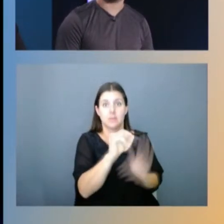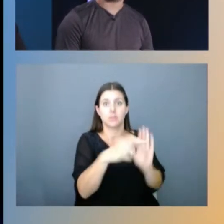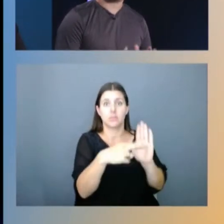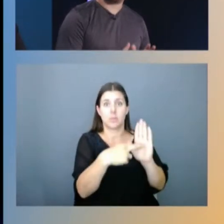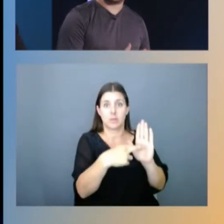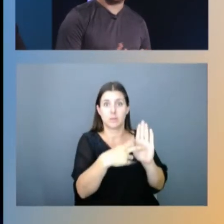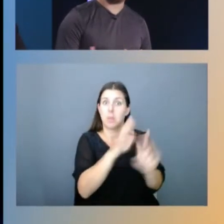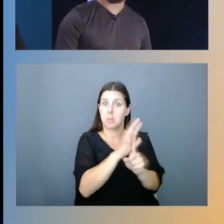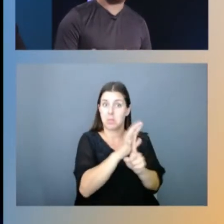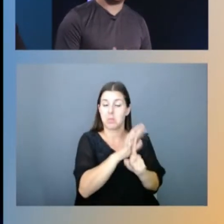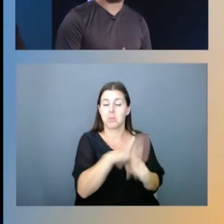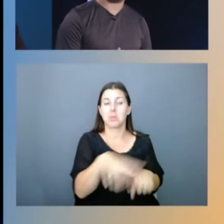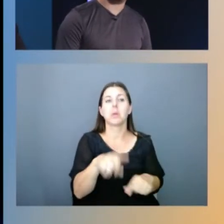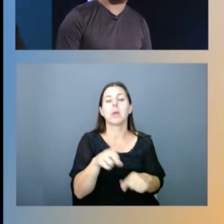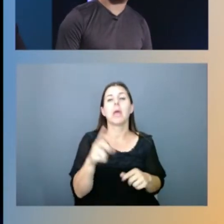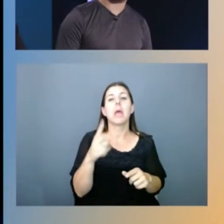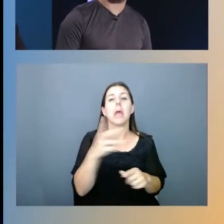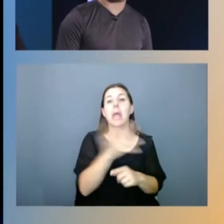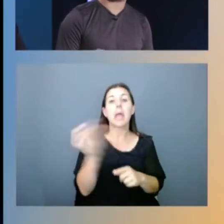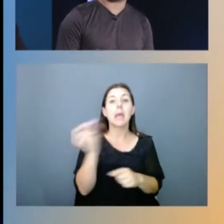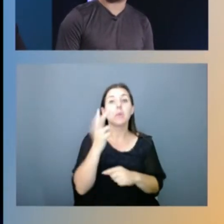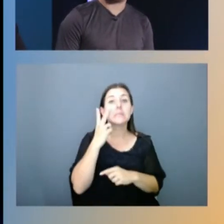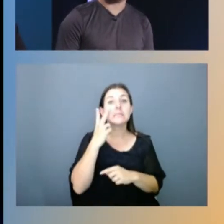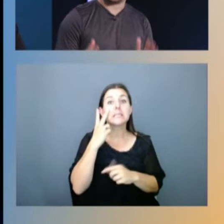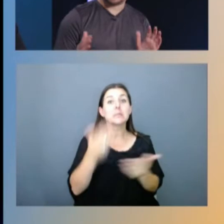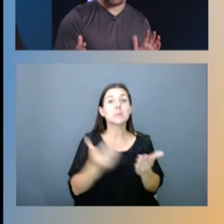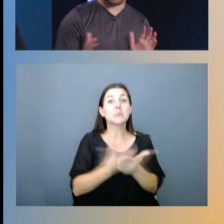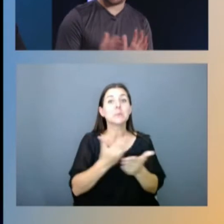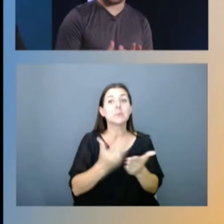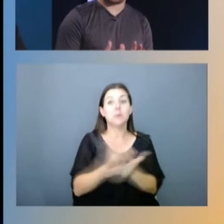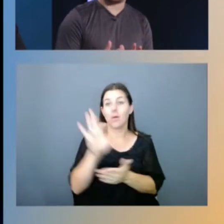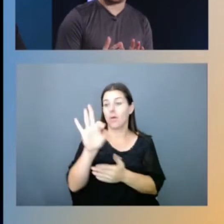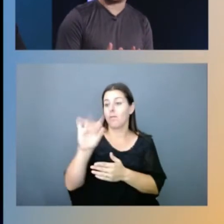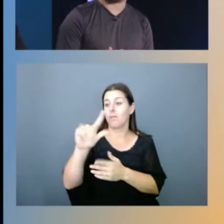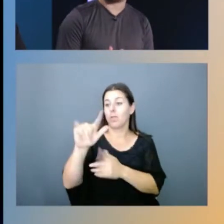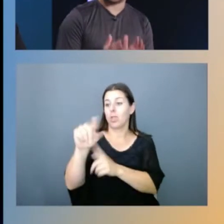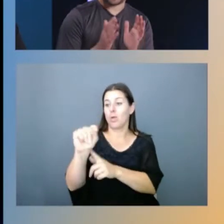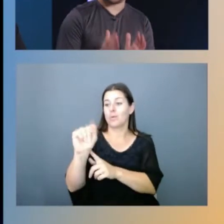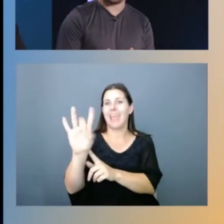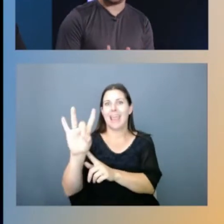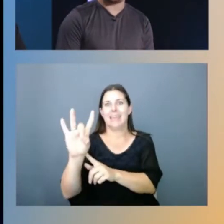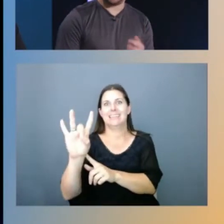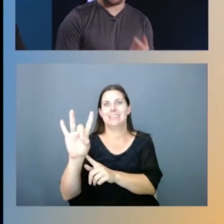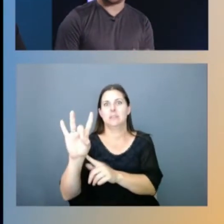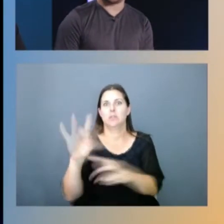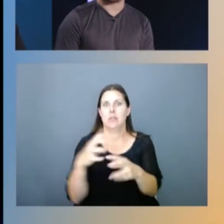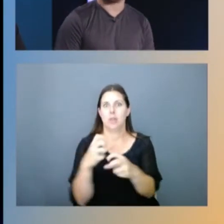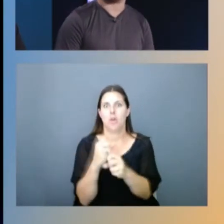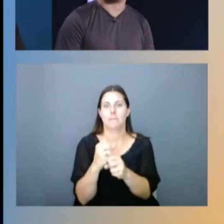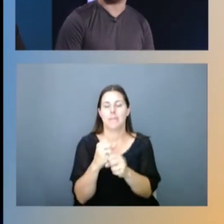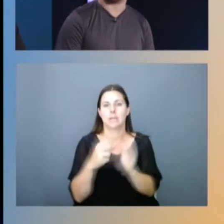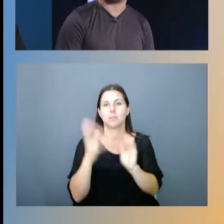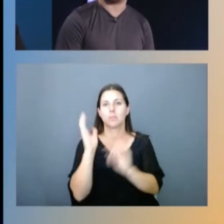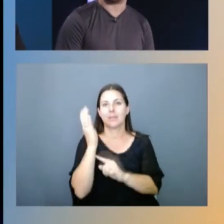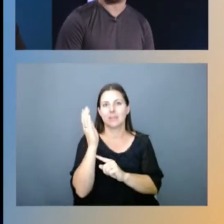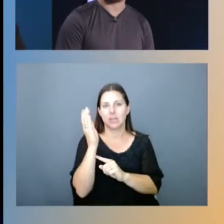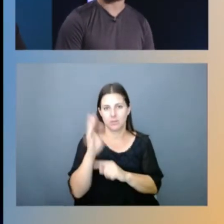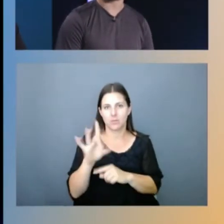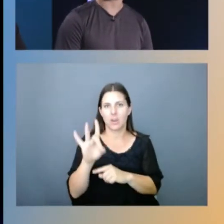And we're even seeing a new trend with float8. So a very compact representation, only eight bit represent a floating point number.